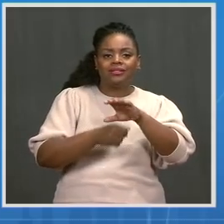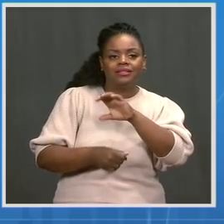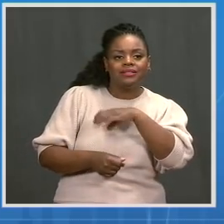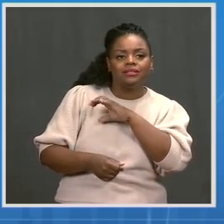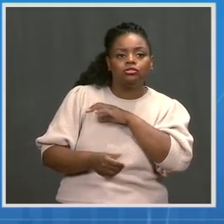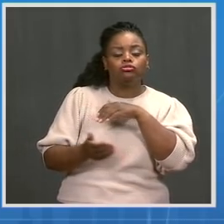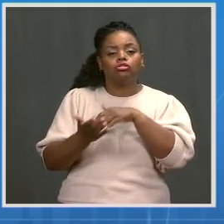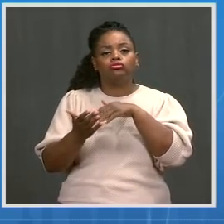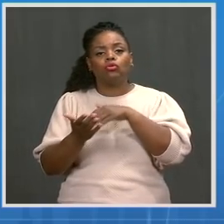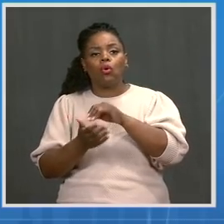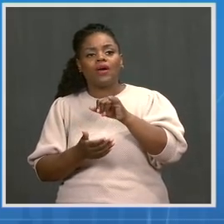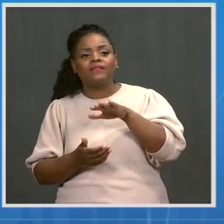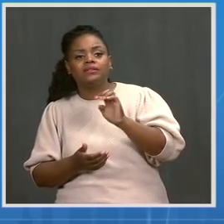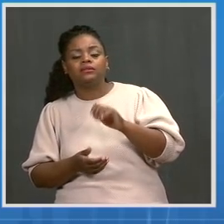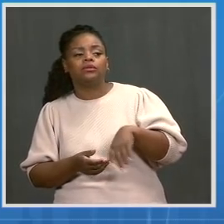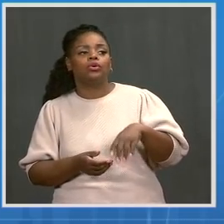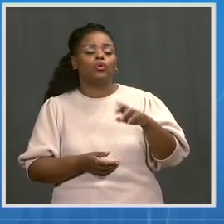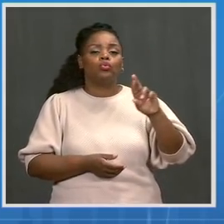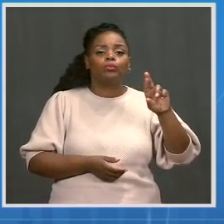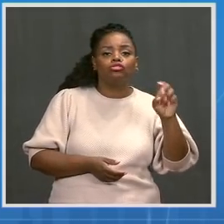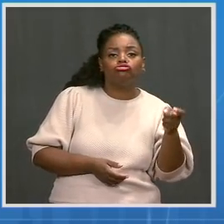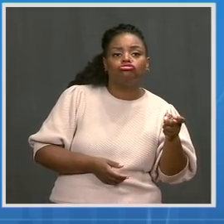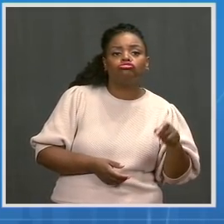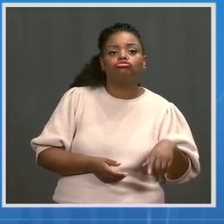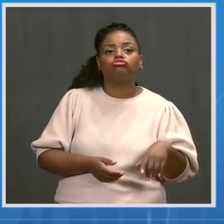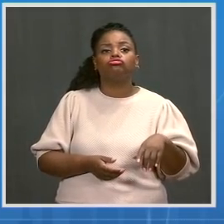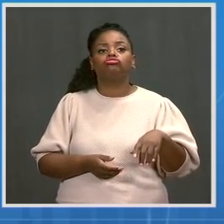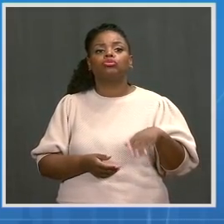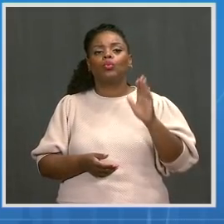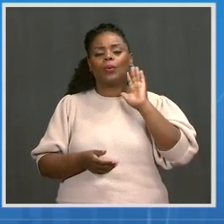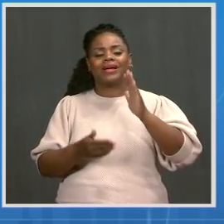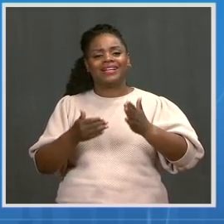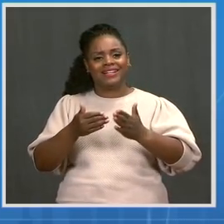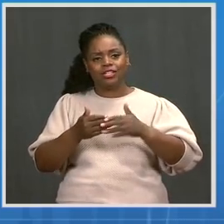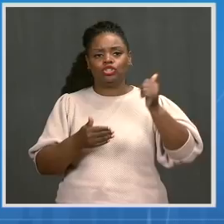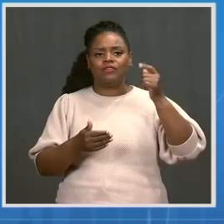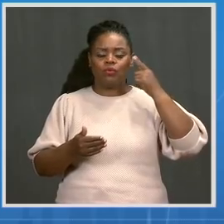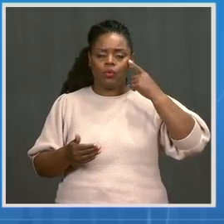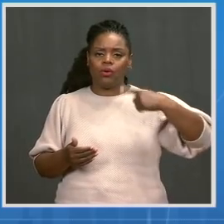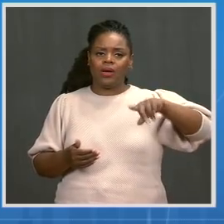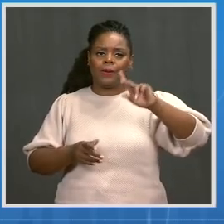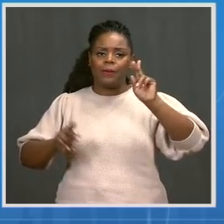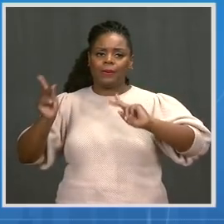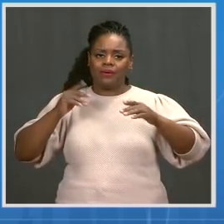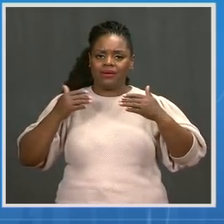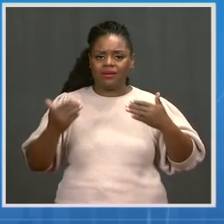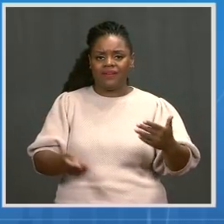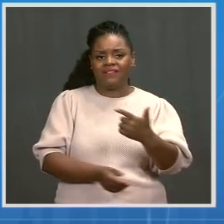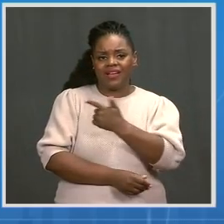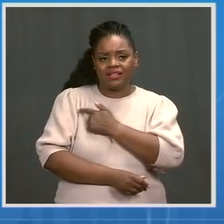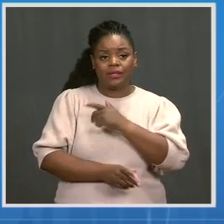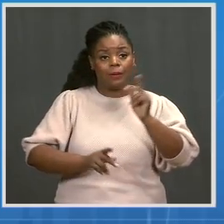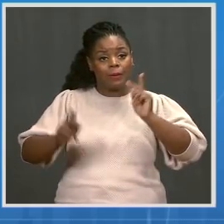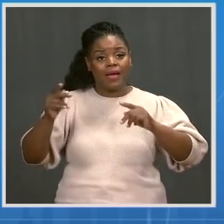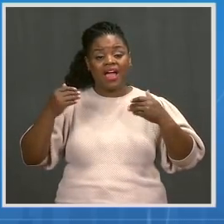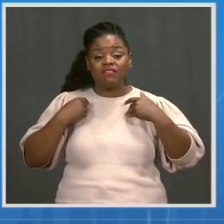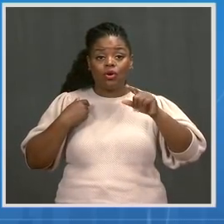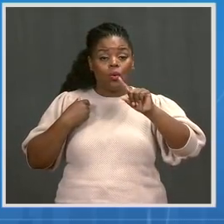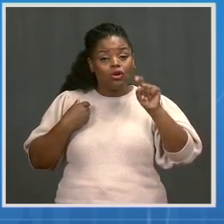They'll continue to make it even easier and more convenient for people to get vaccinated. People have questions about the vaccines,